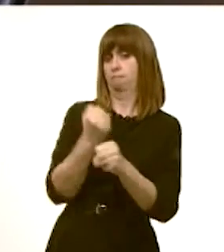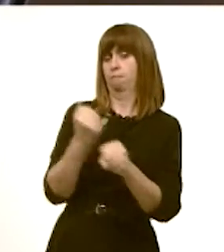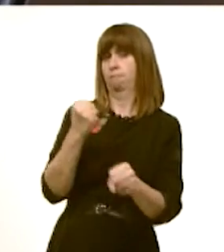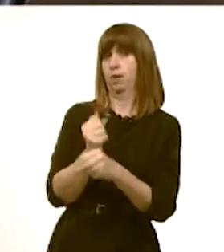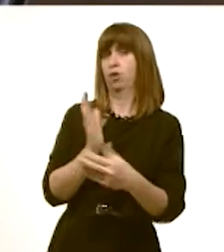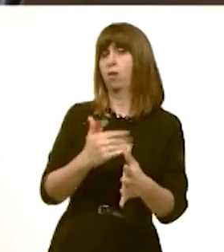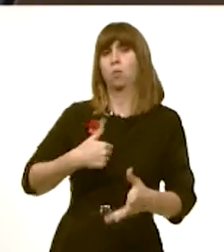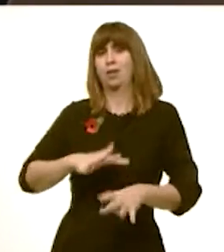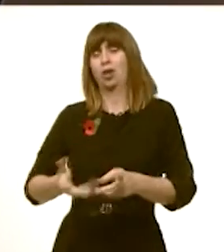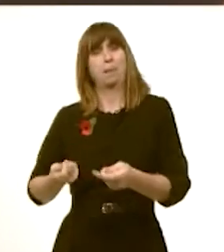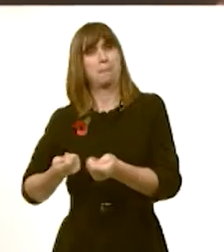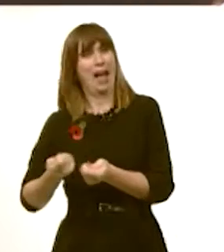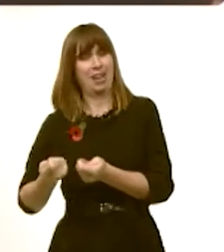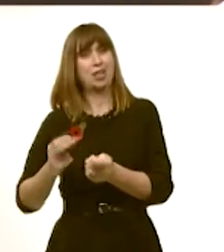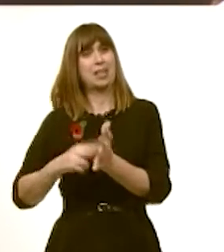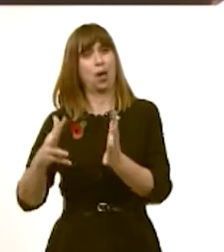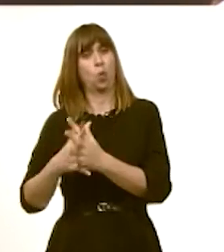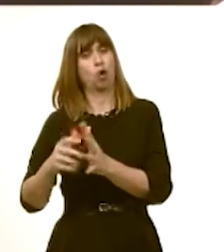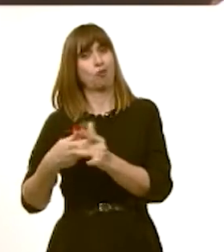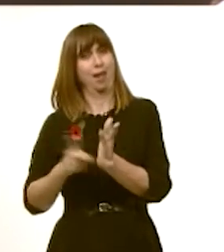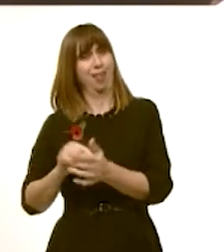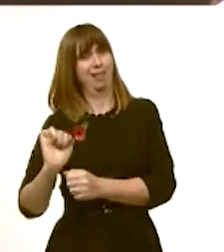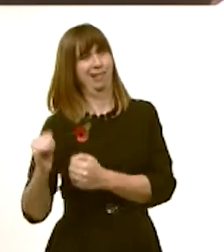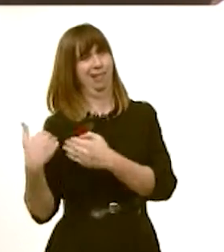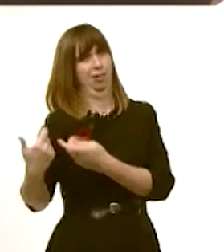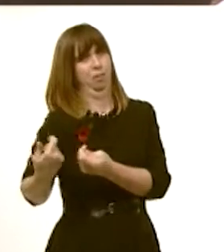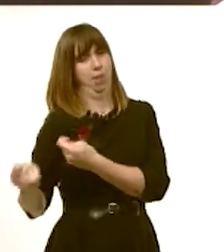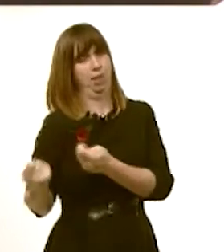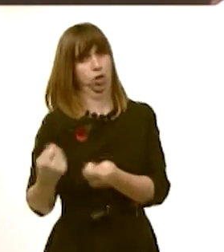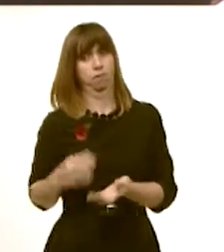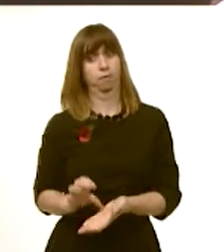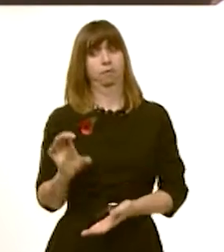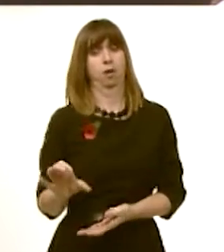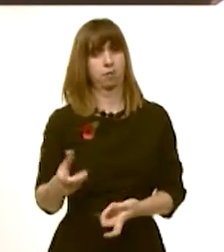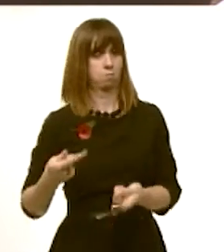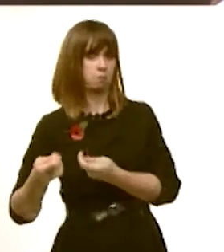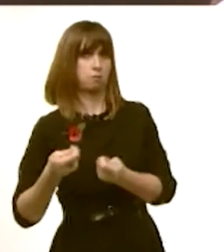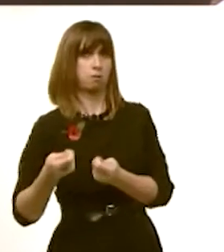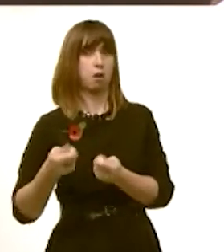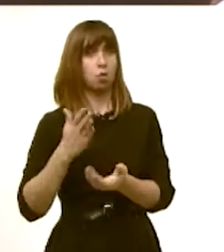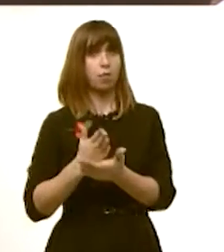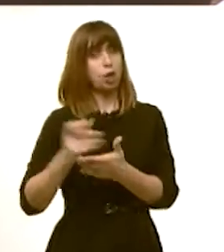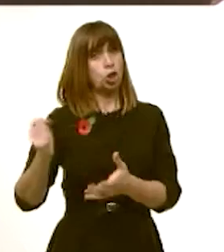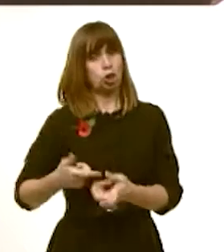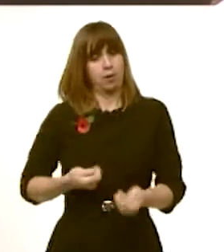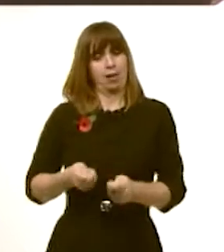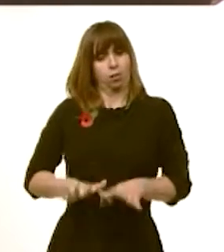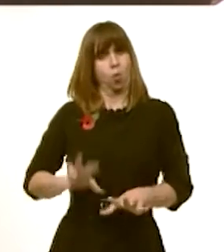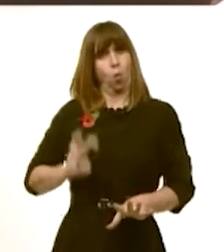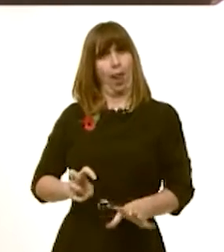or control that; itís Network Rail. Weíve said a number of times that that should be managed within Wales, as is the case in